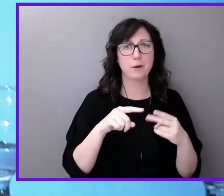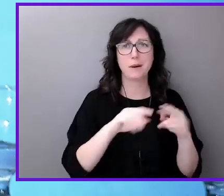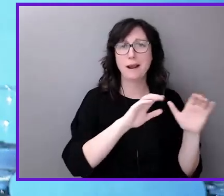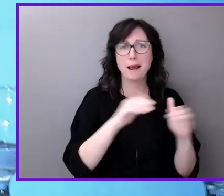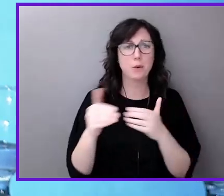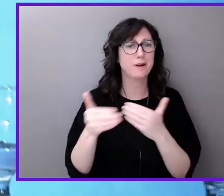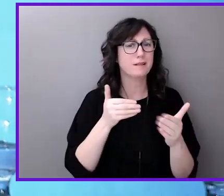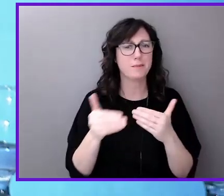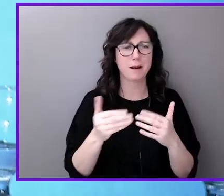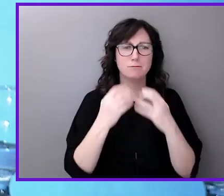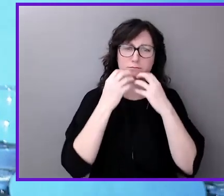And they have been protected.